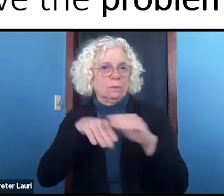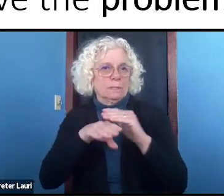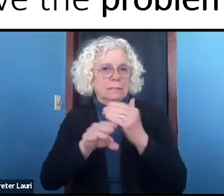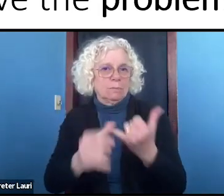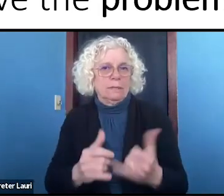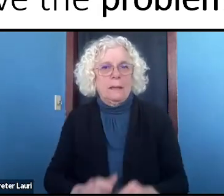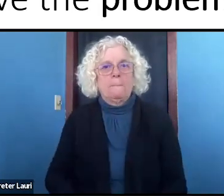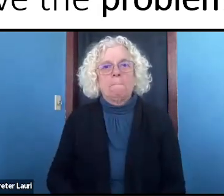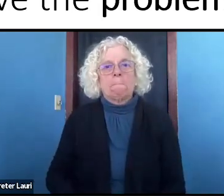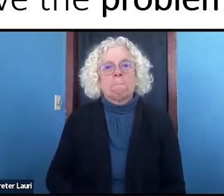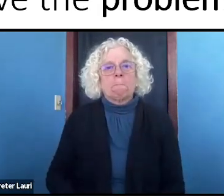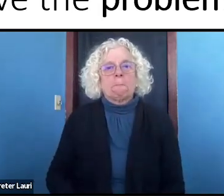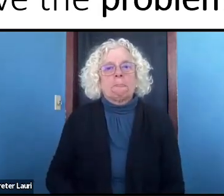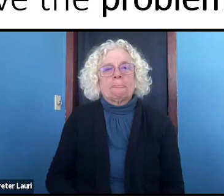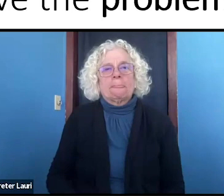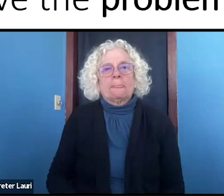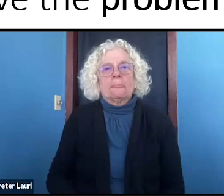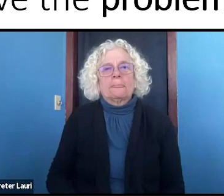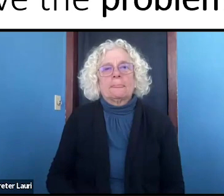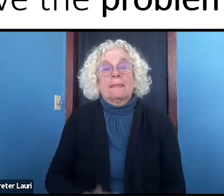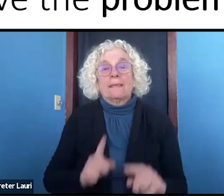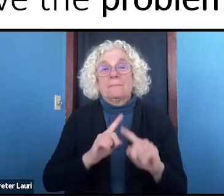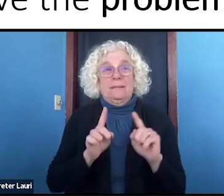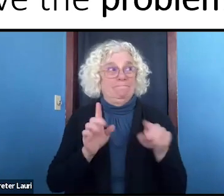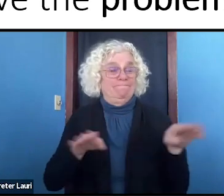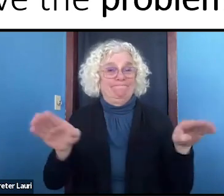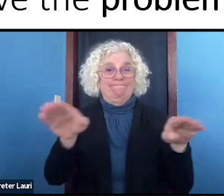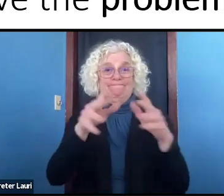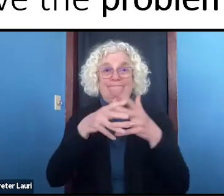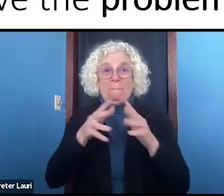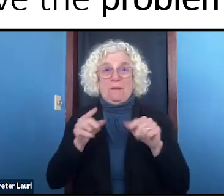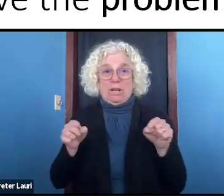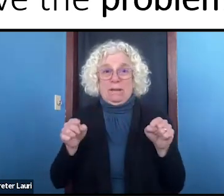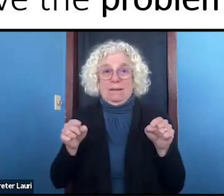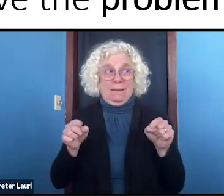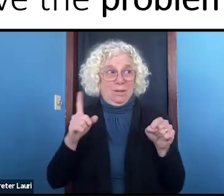But America, our solutions don't always solve the problems.